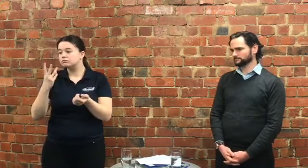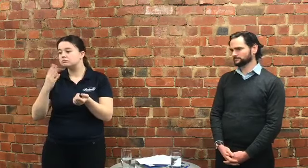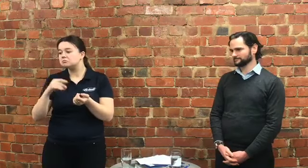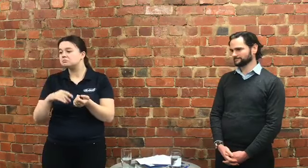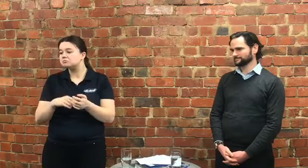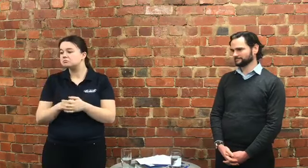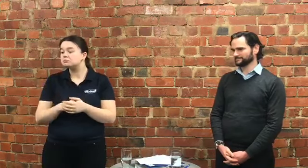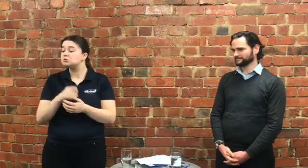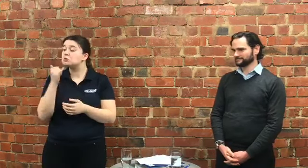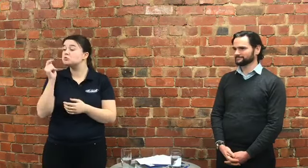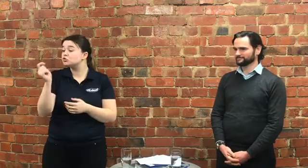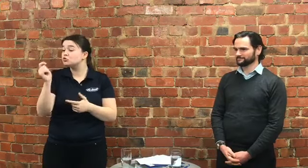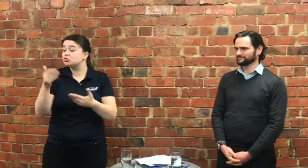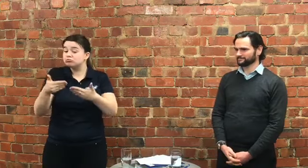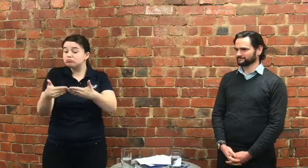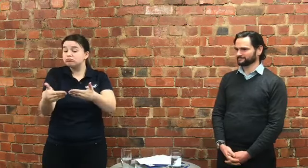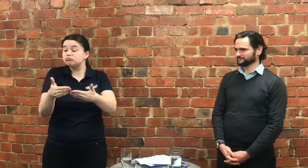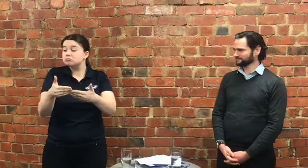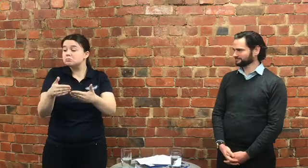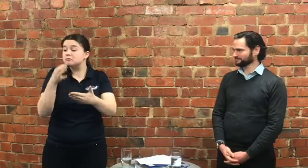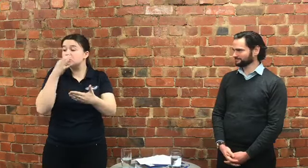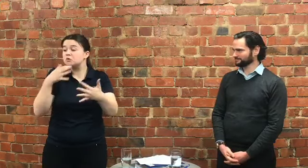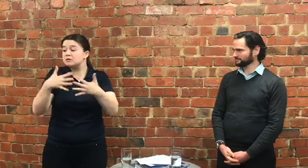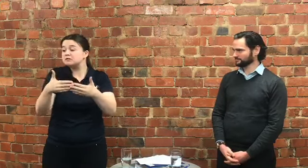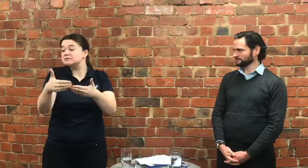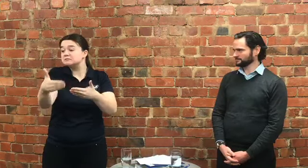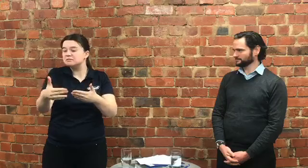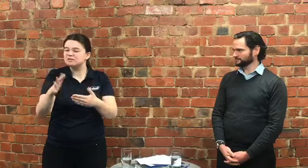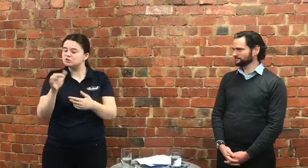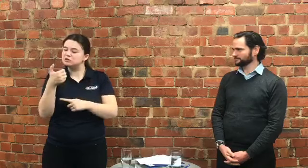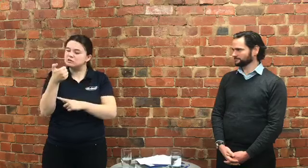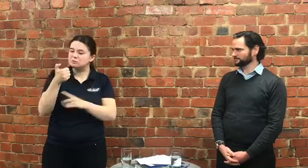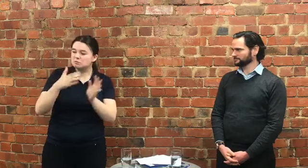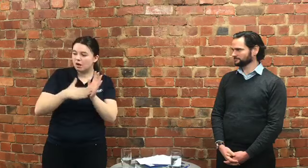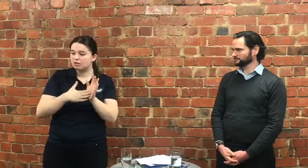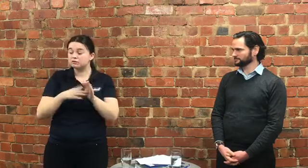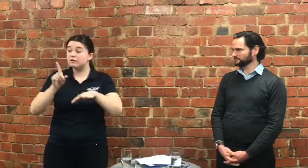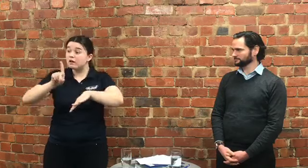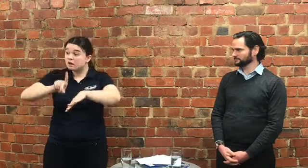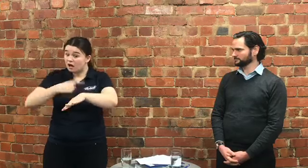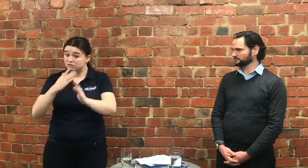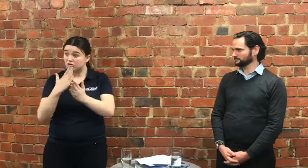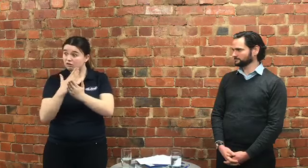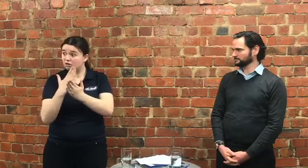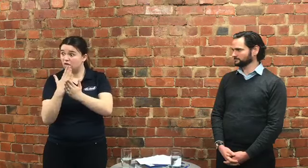It can take months and months to be able to hear from them. Sometimes it takes a few weeks,